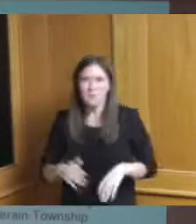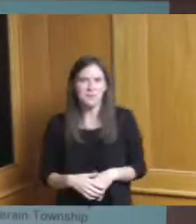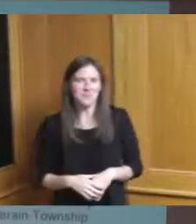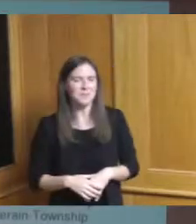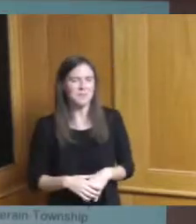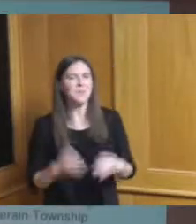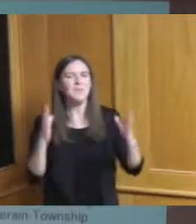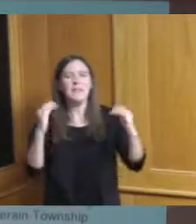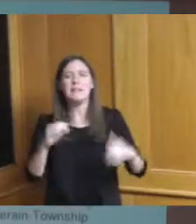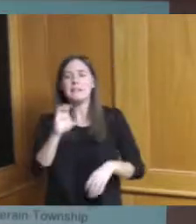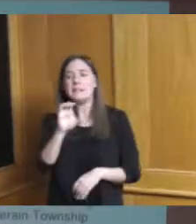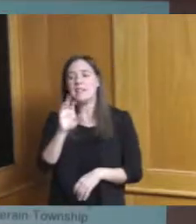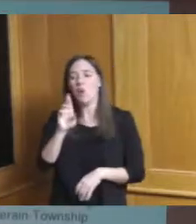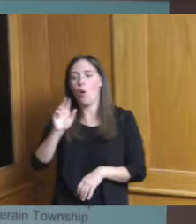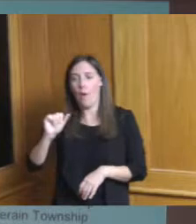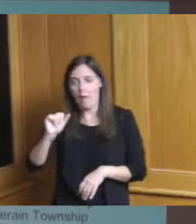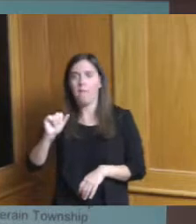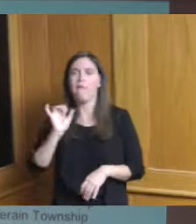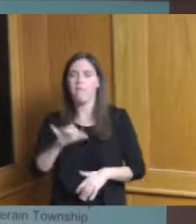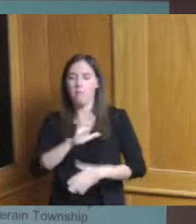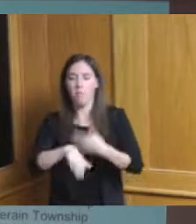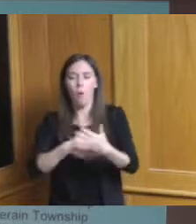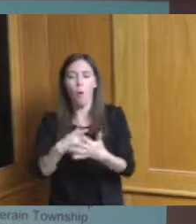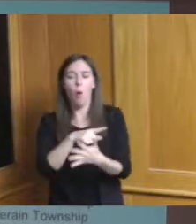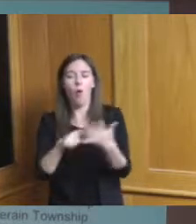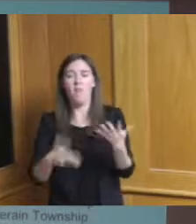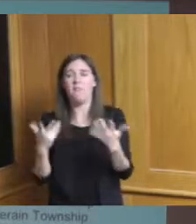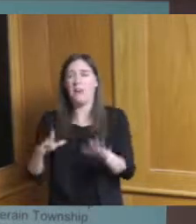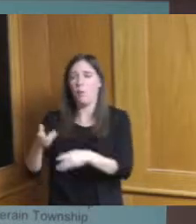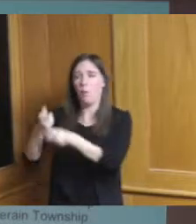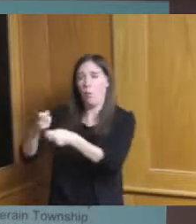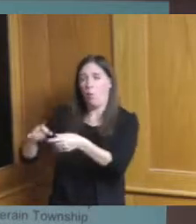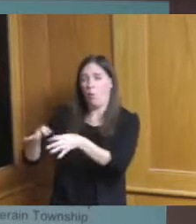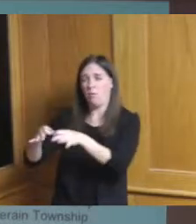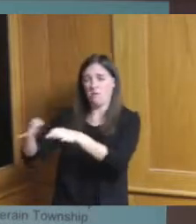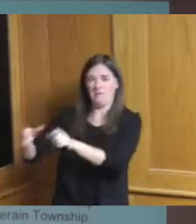for the CRA all of them were continued except for the three at the bottom that expired